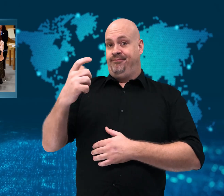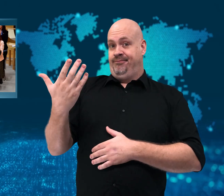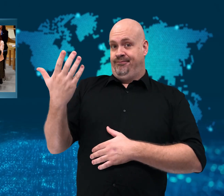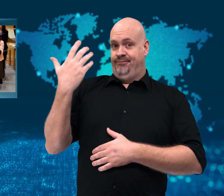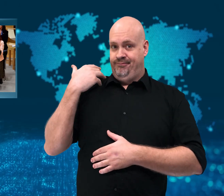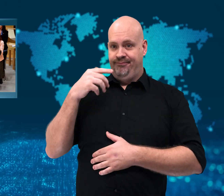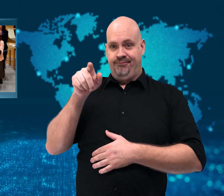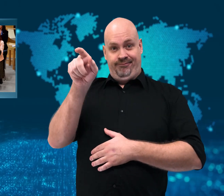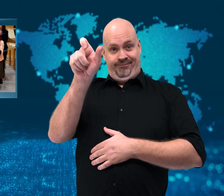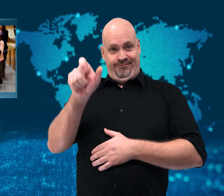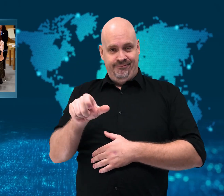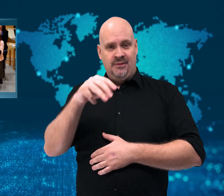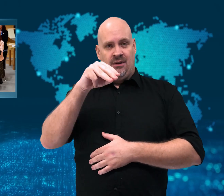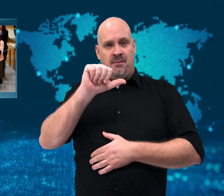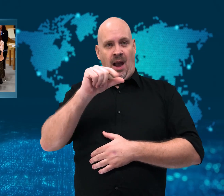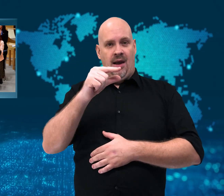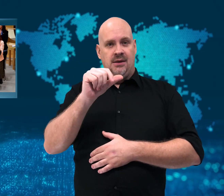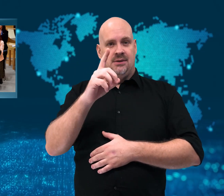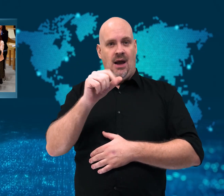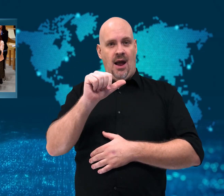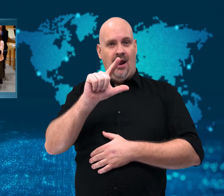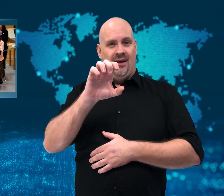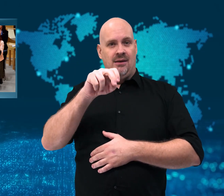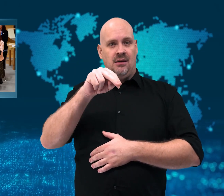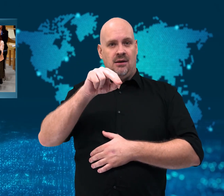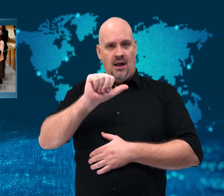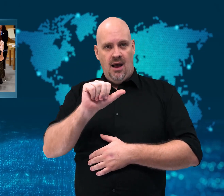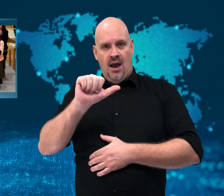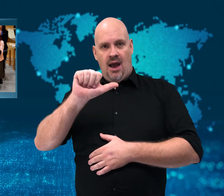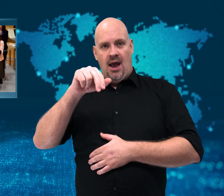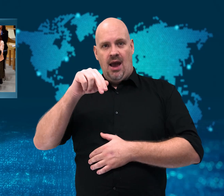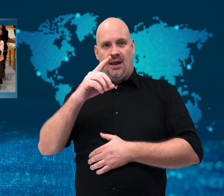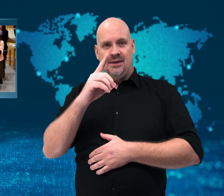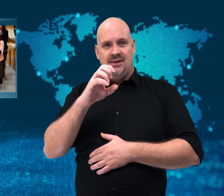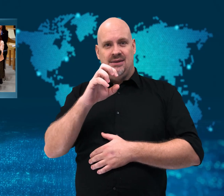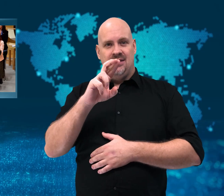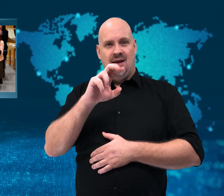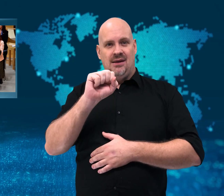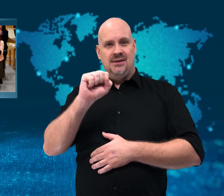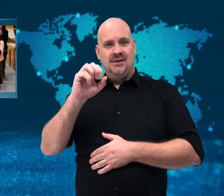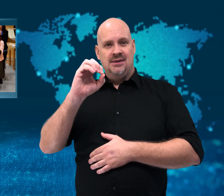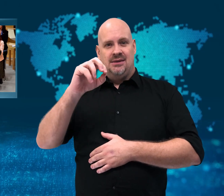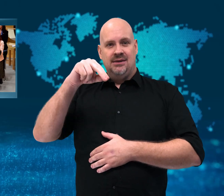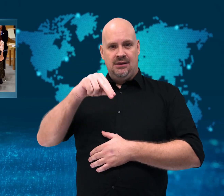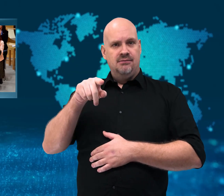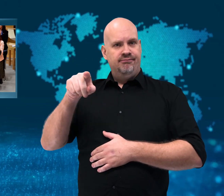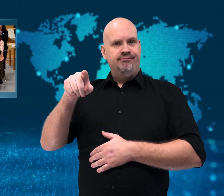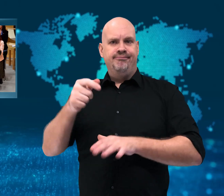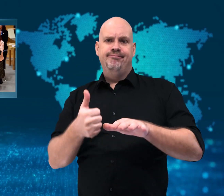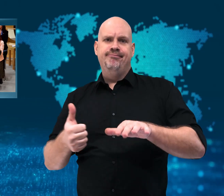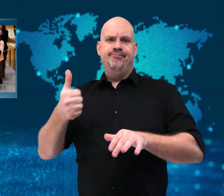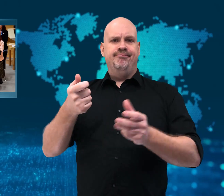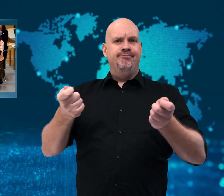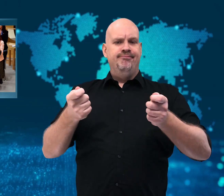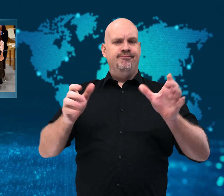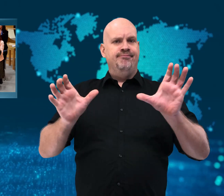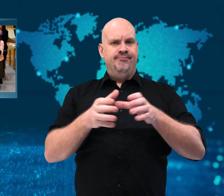the Harvard-educated leader of Sweden’s Social Democratic Party,